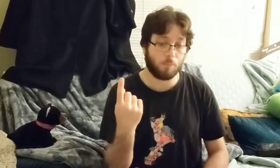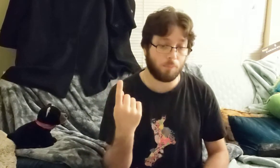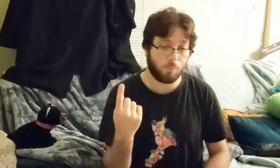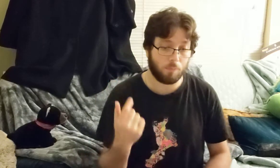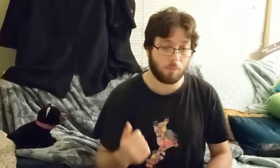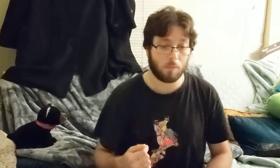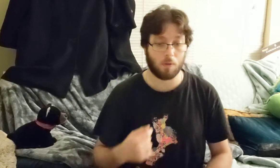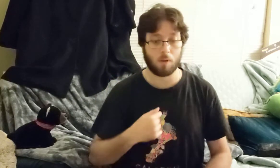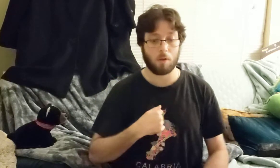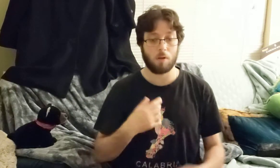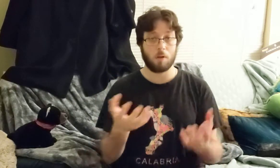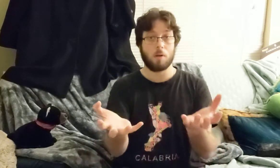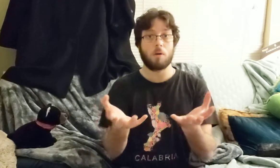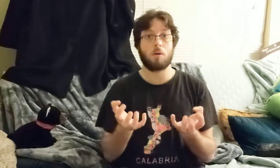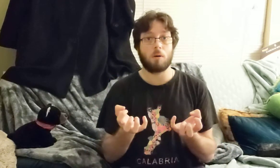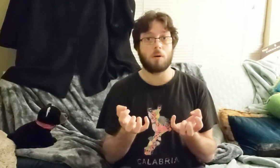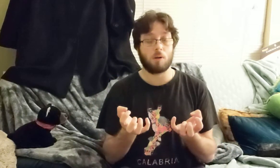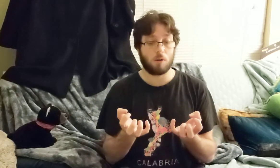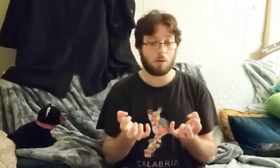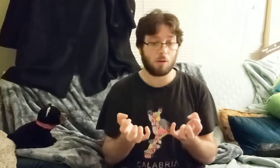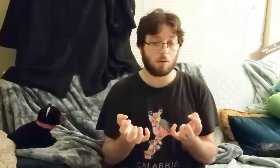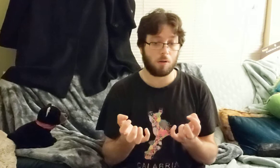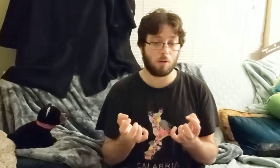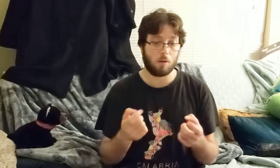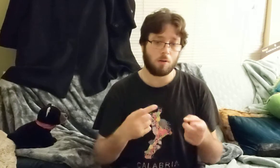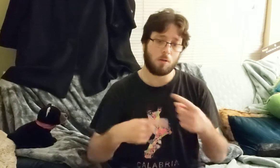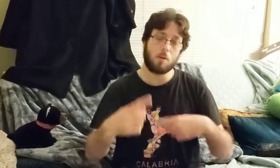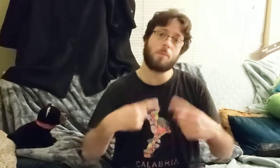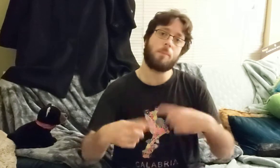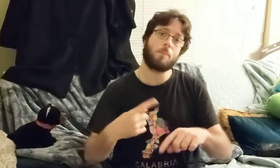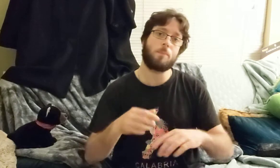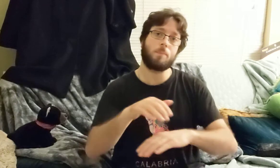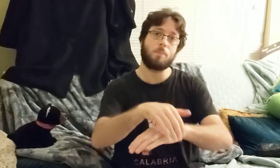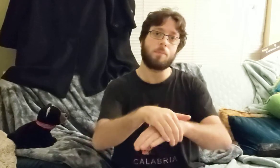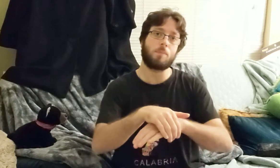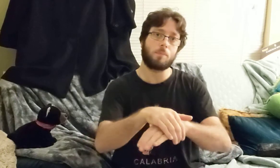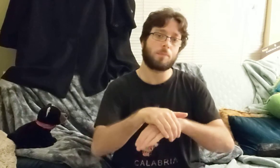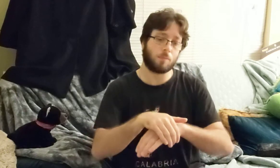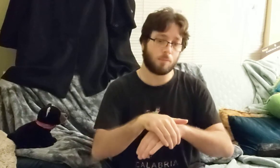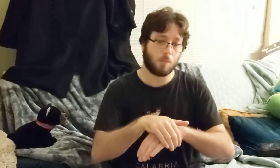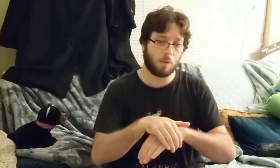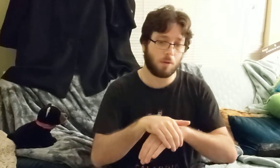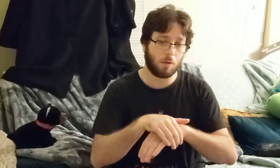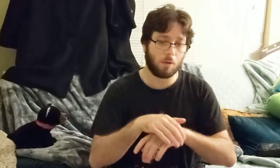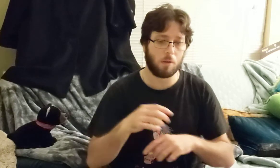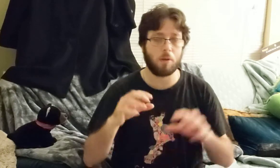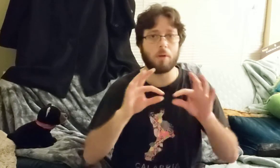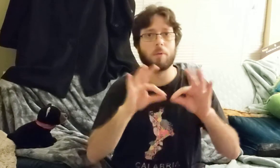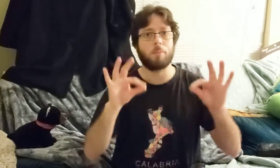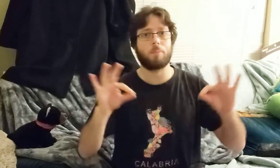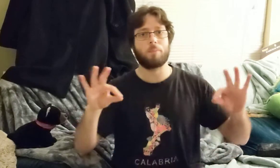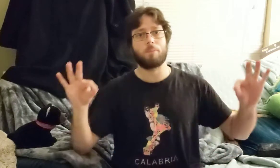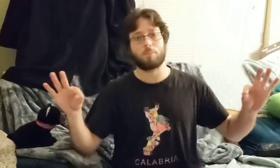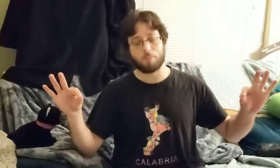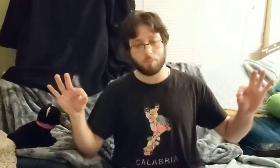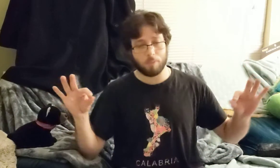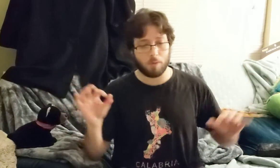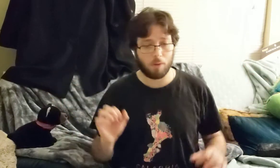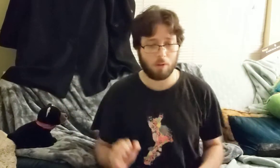I WANT SIGN ENGLISH SENTENCE